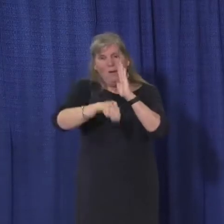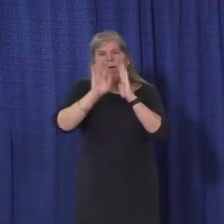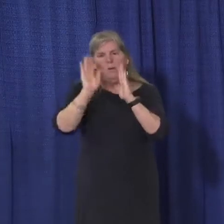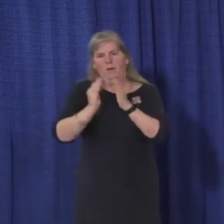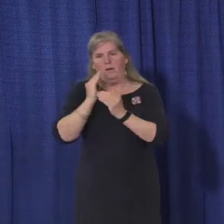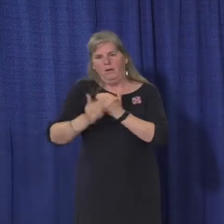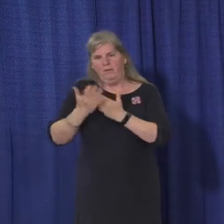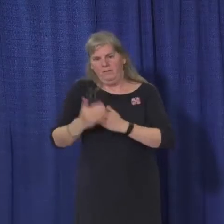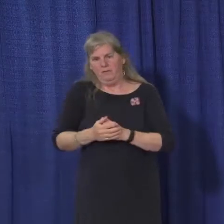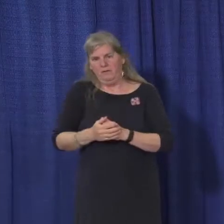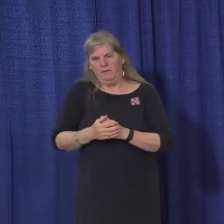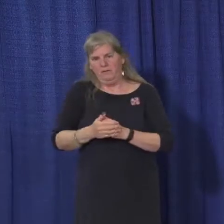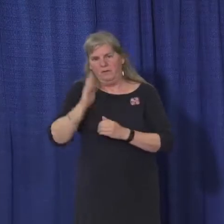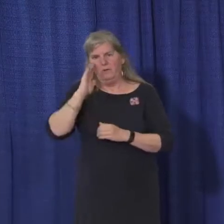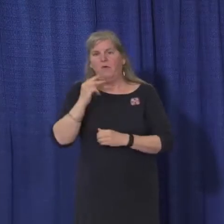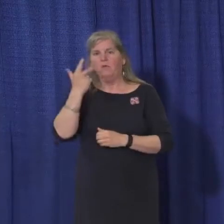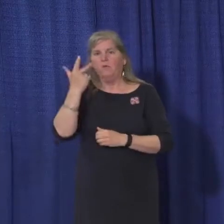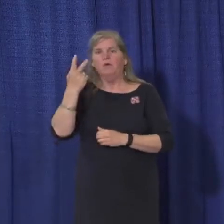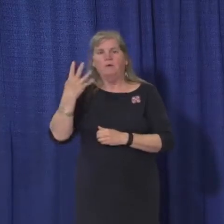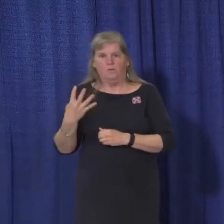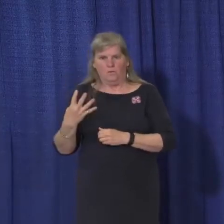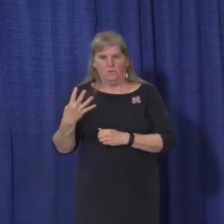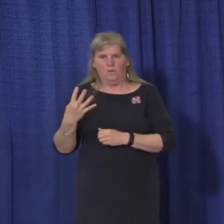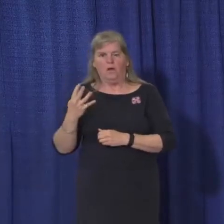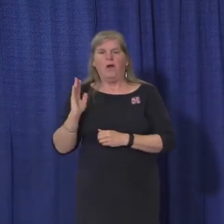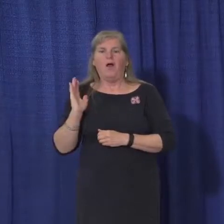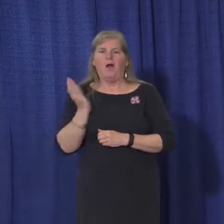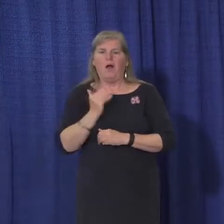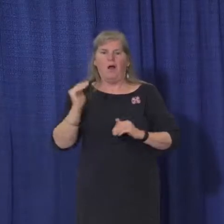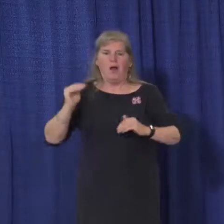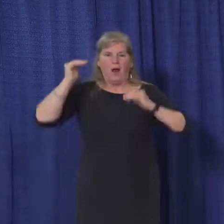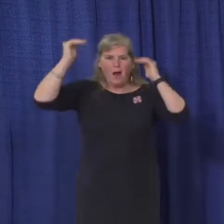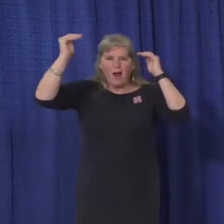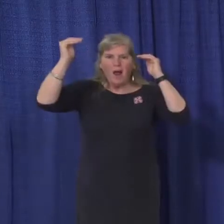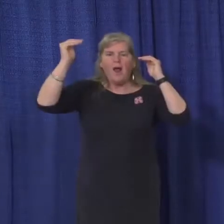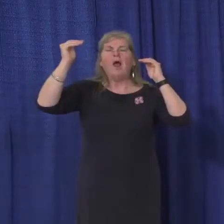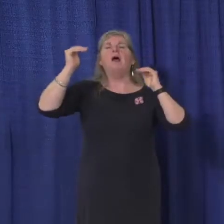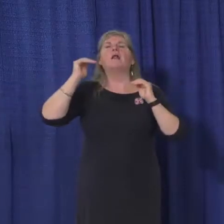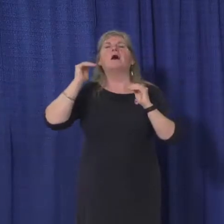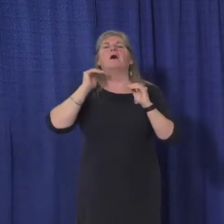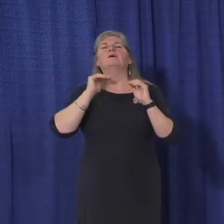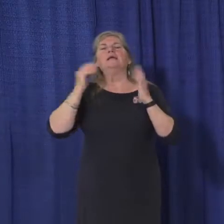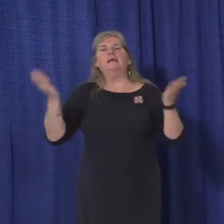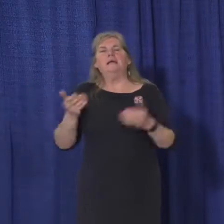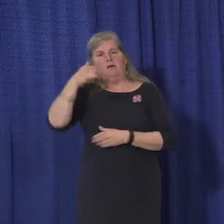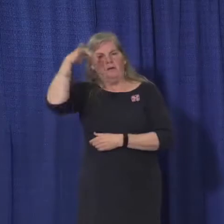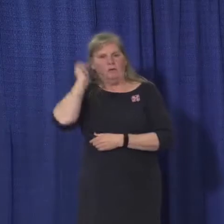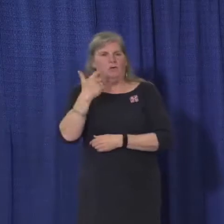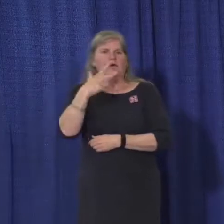We know three quarters of our adult population and 90 percent of our elders are protected with